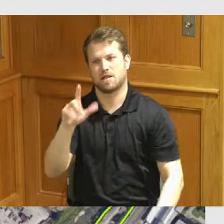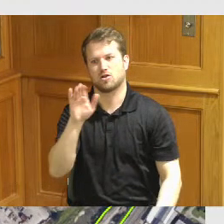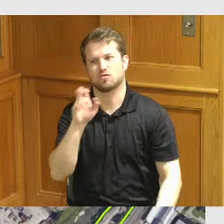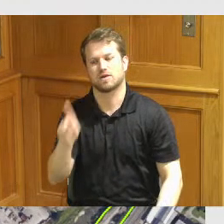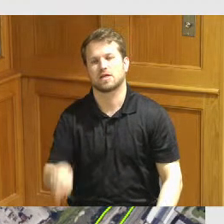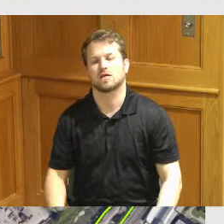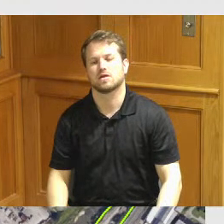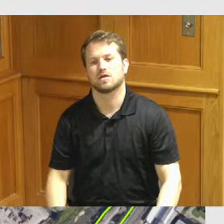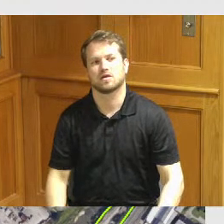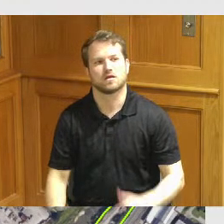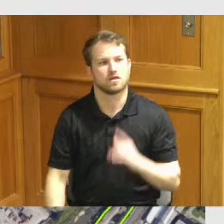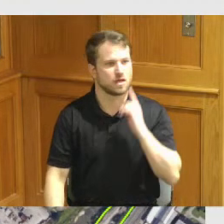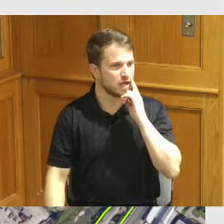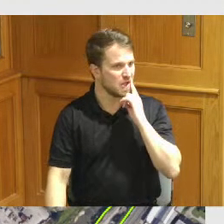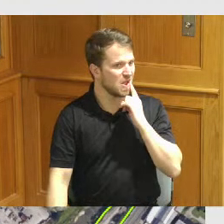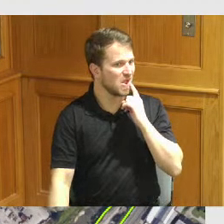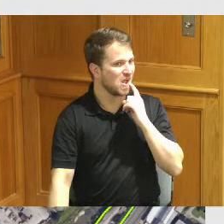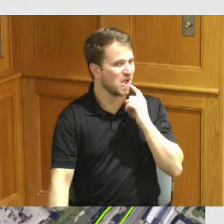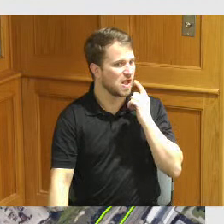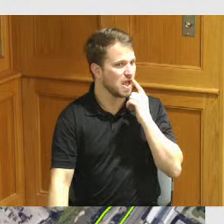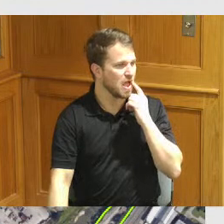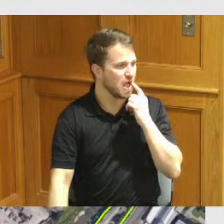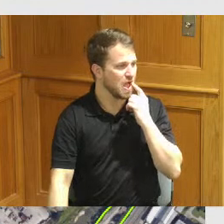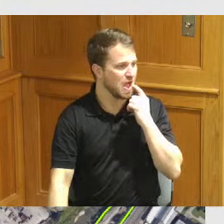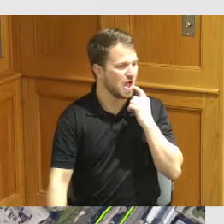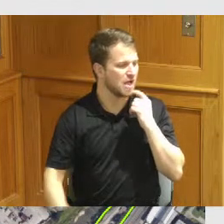but